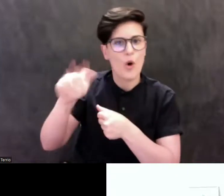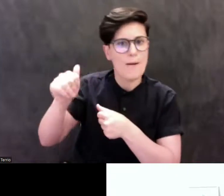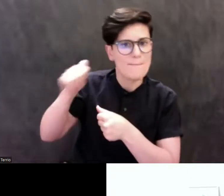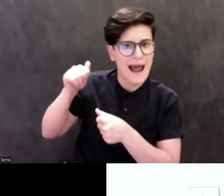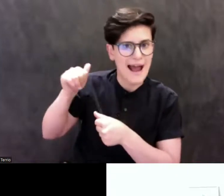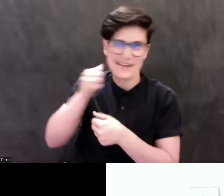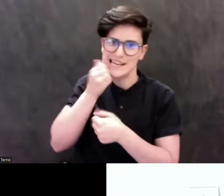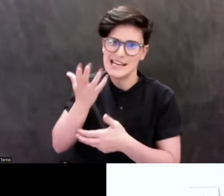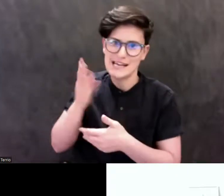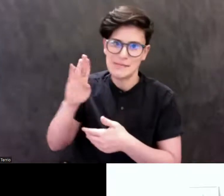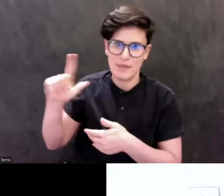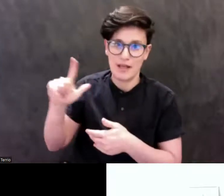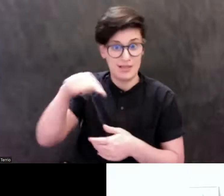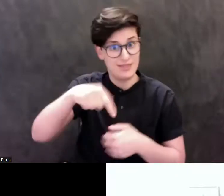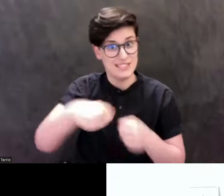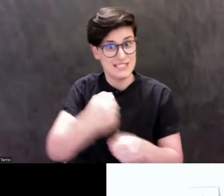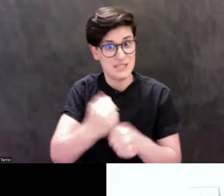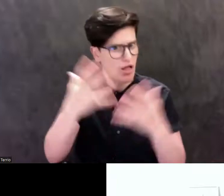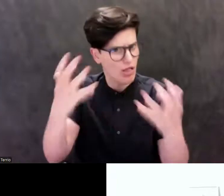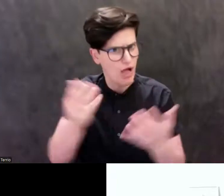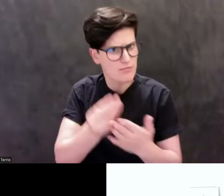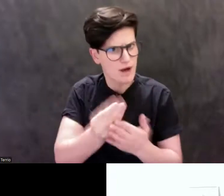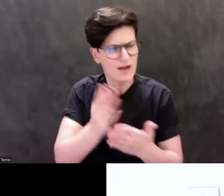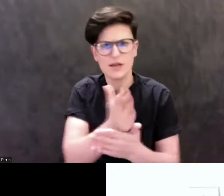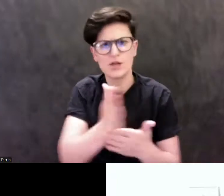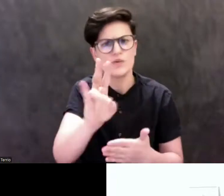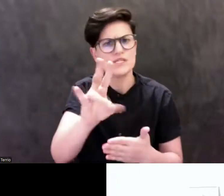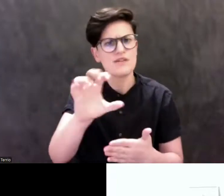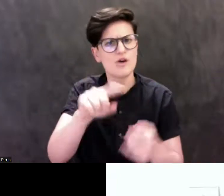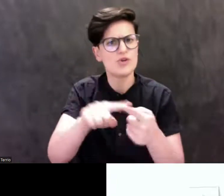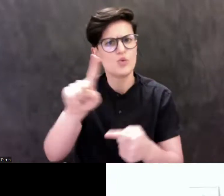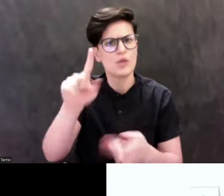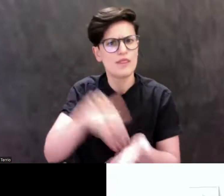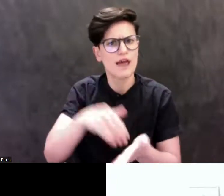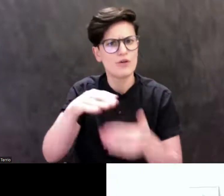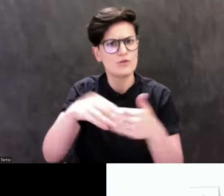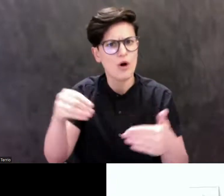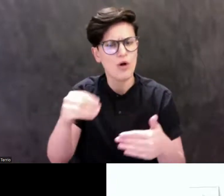It was between $700 and $100 $1000. It can be a real support.